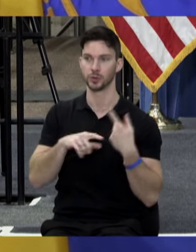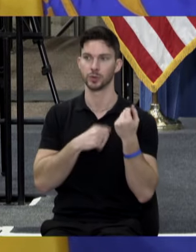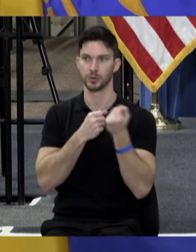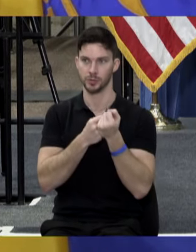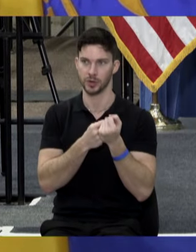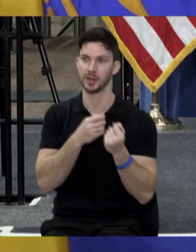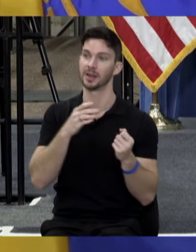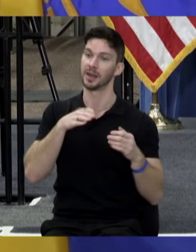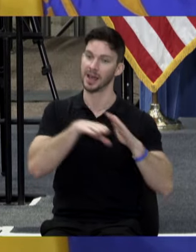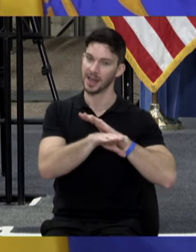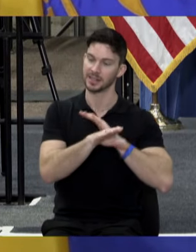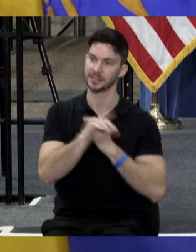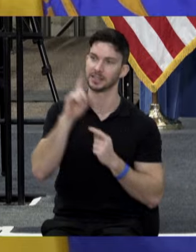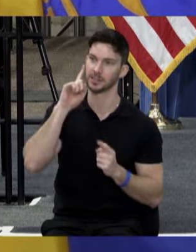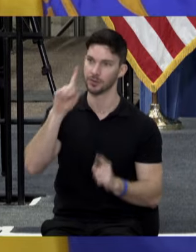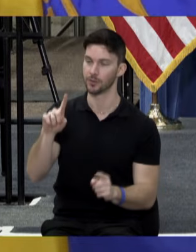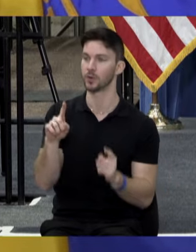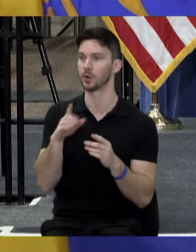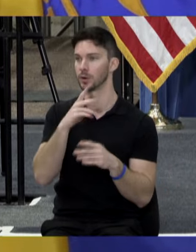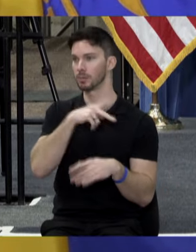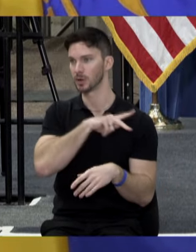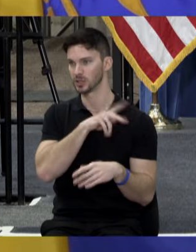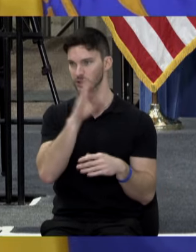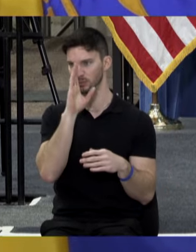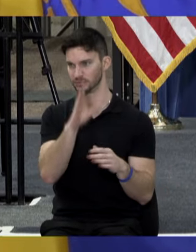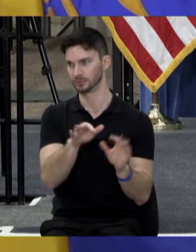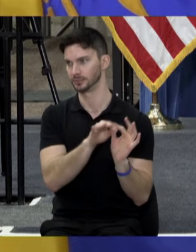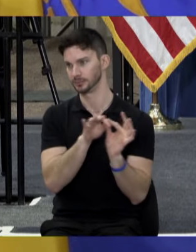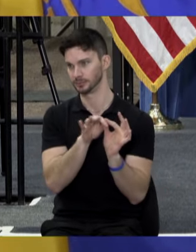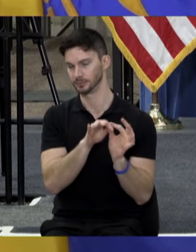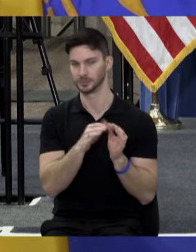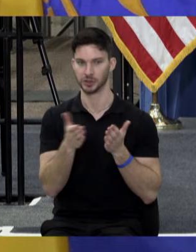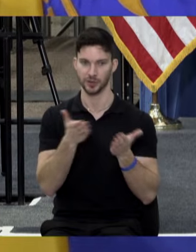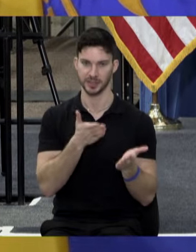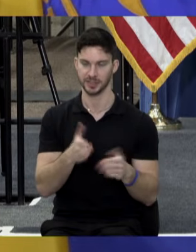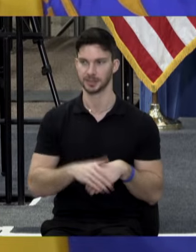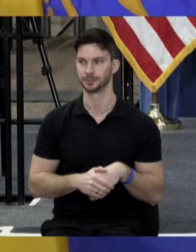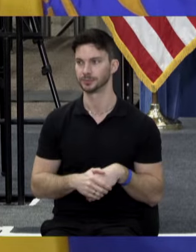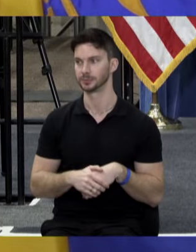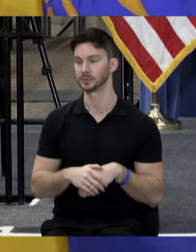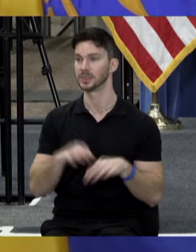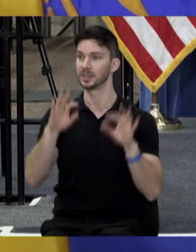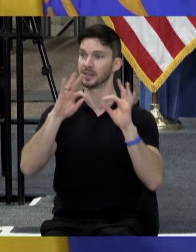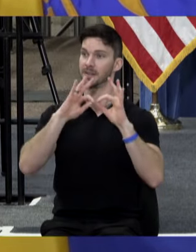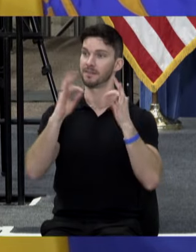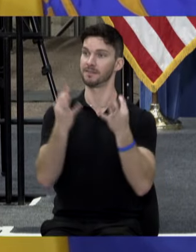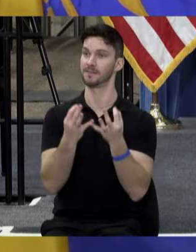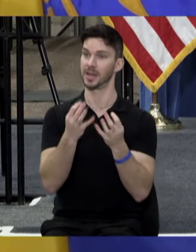person-centered services. We hear from family caregivers. Family caregivers increasingly want